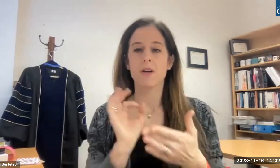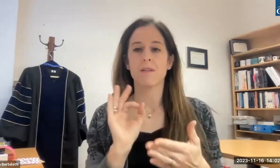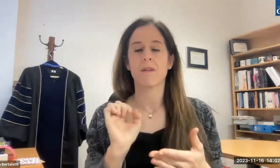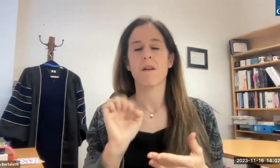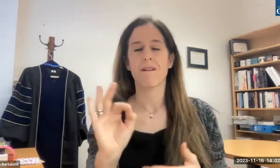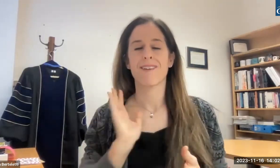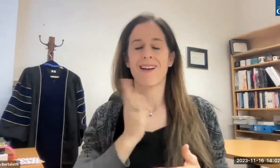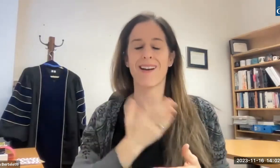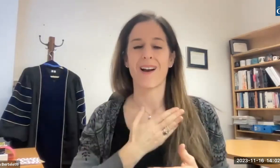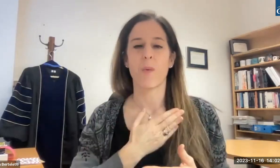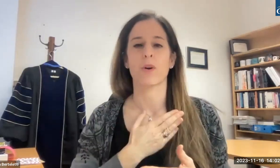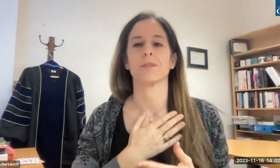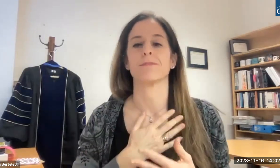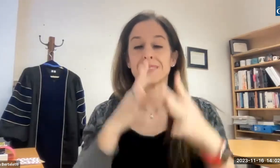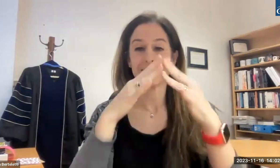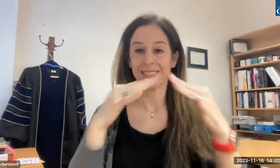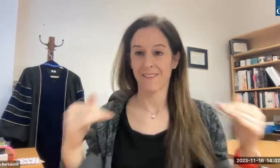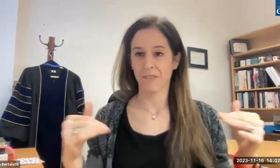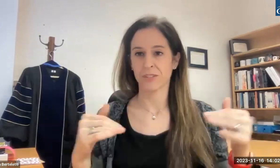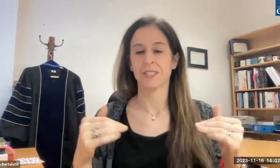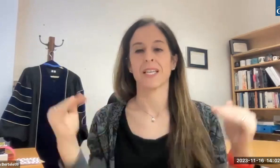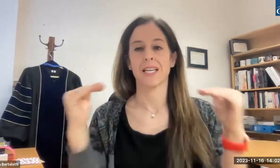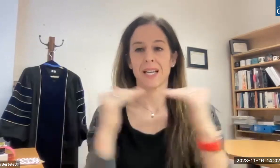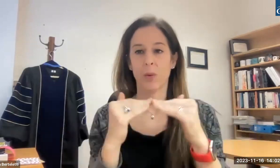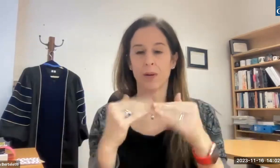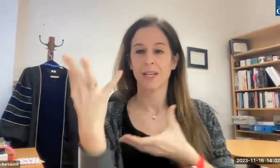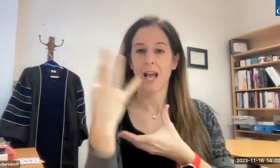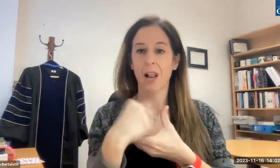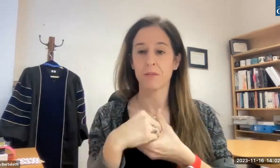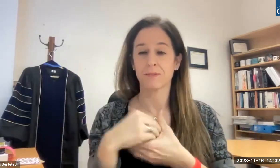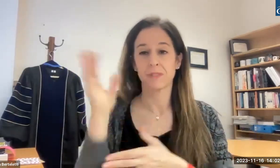We have a special presentation as part of our diversity, equity, and inclusion